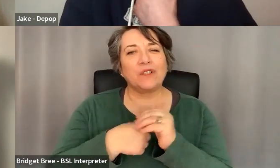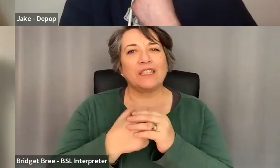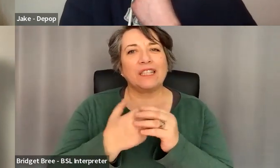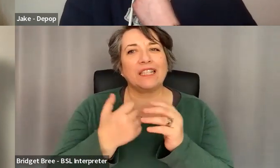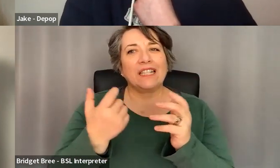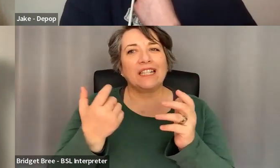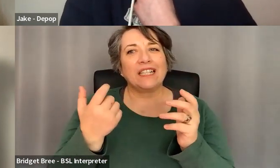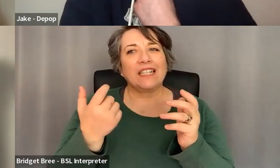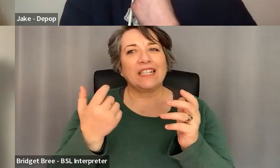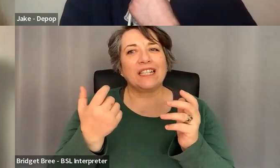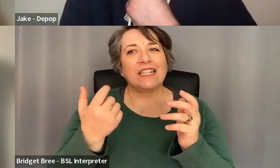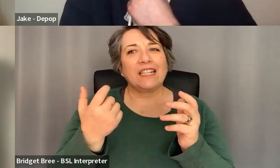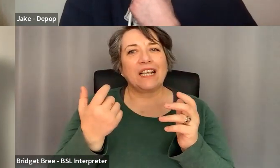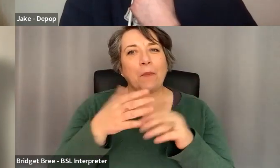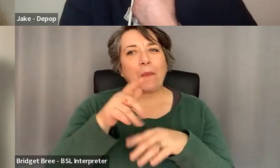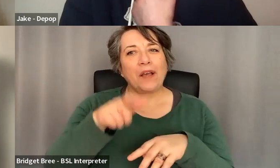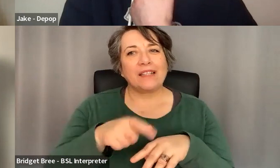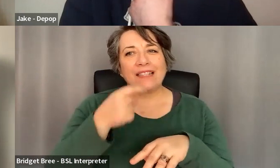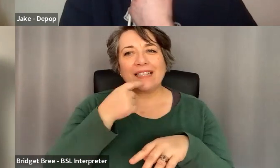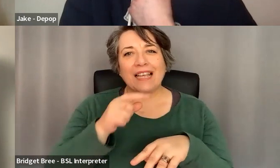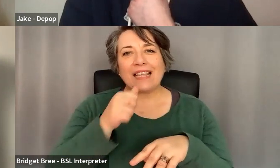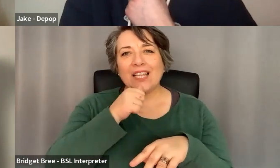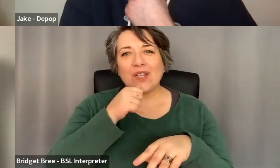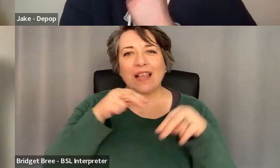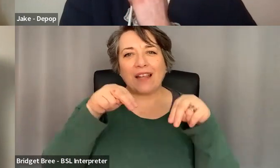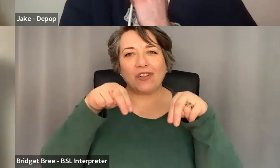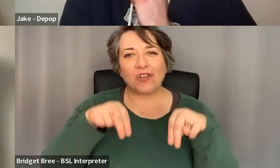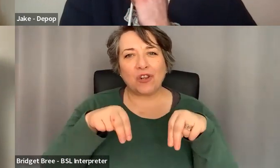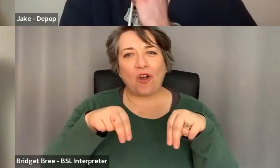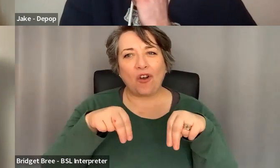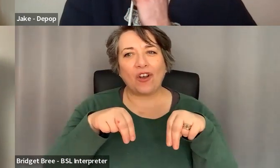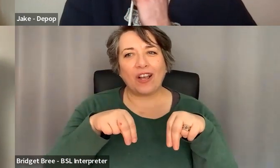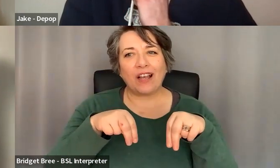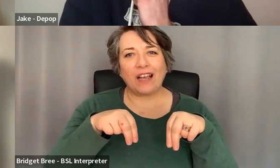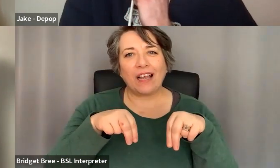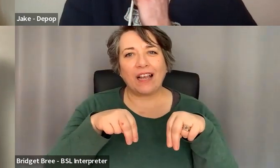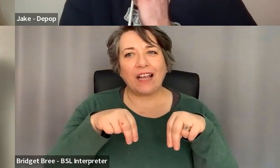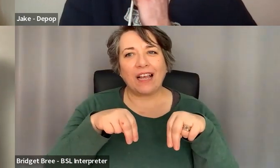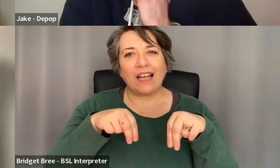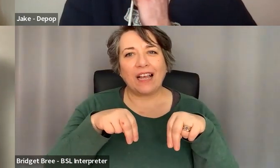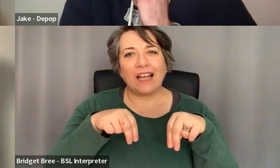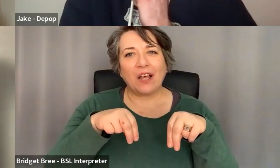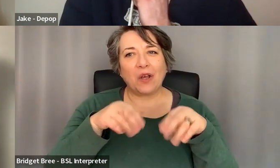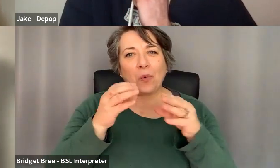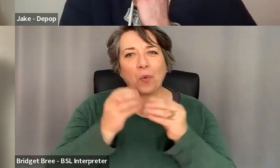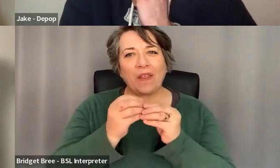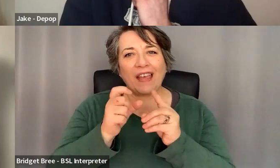Someone saying that they've they use their dog in a lot of their interactions with the app and and their account, which just know I mean, really ties in.